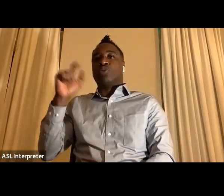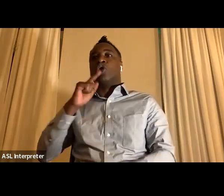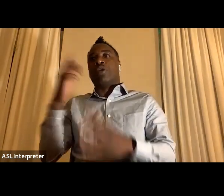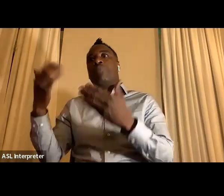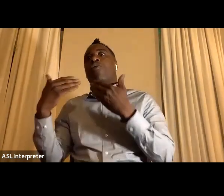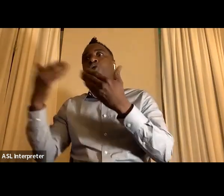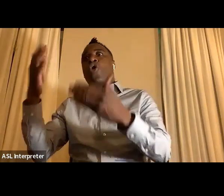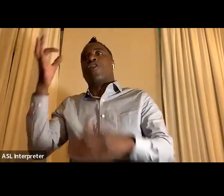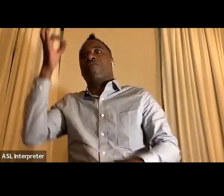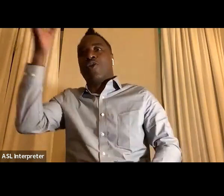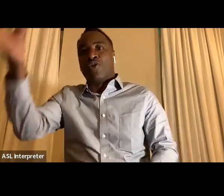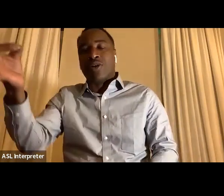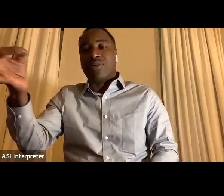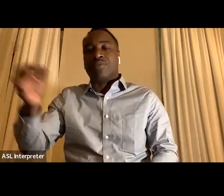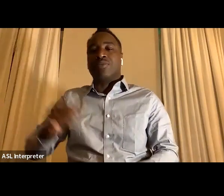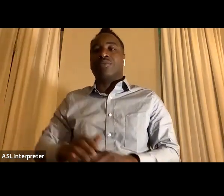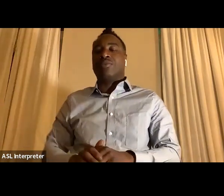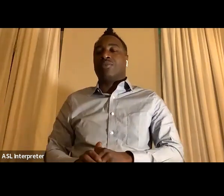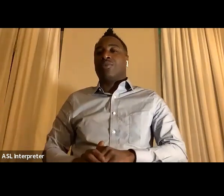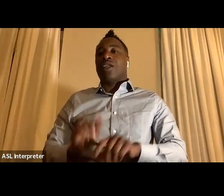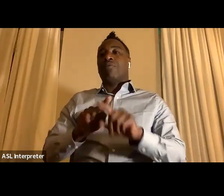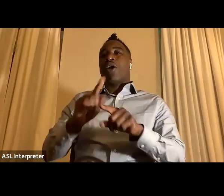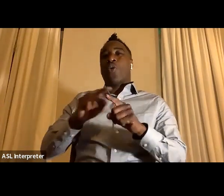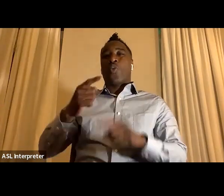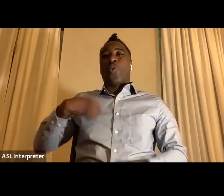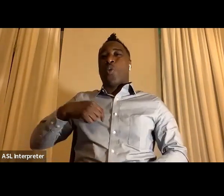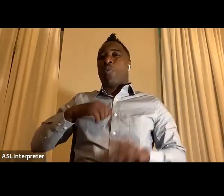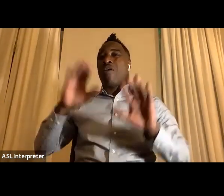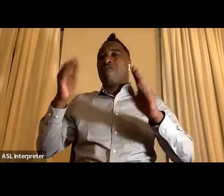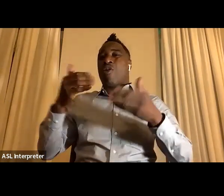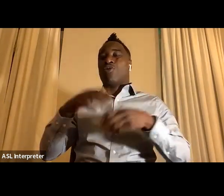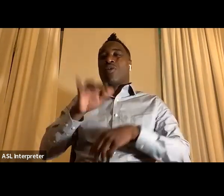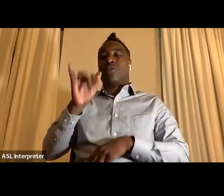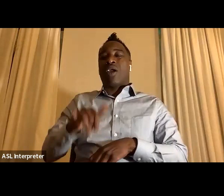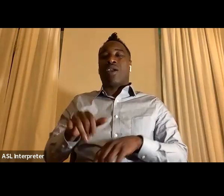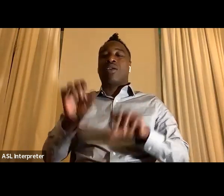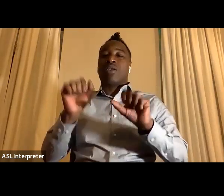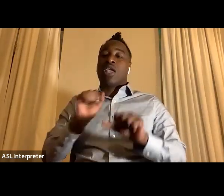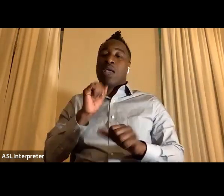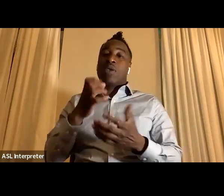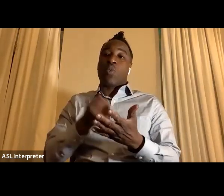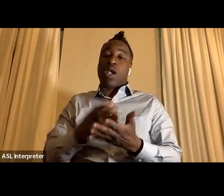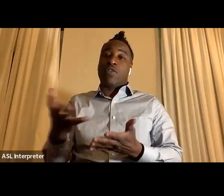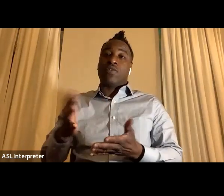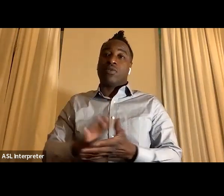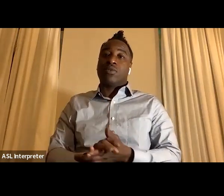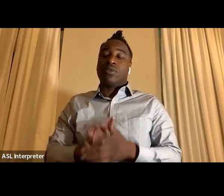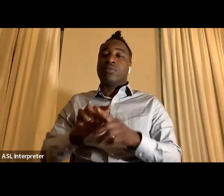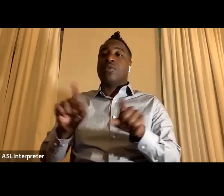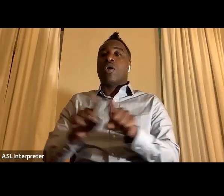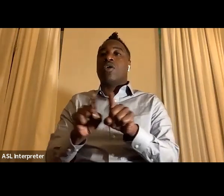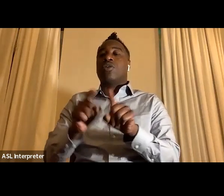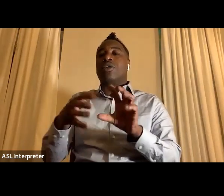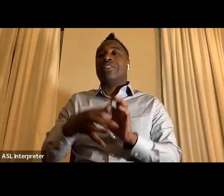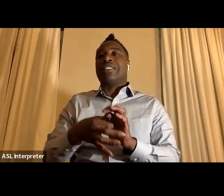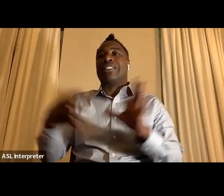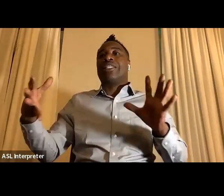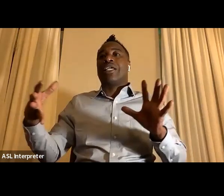But I think when we hyper focus on that, it can be incredibly wasteful, but also it disconnects us from those things because they hold power,